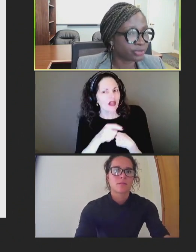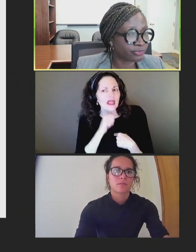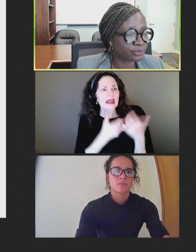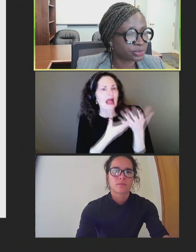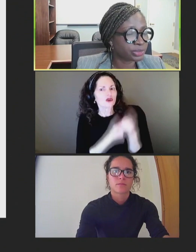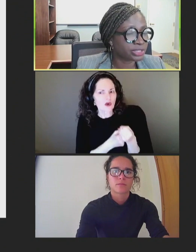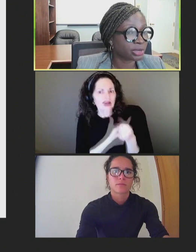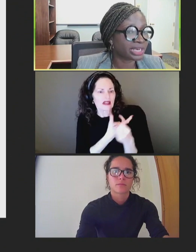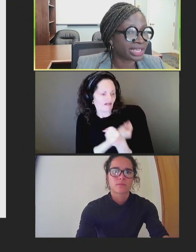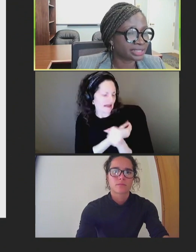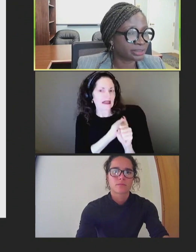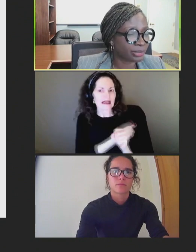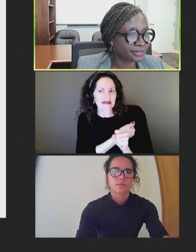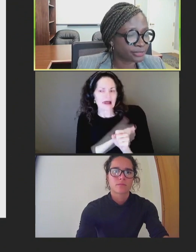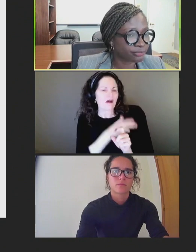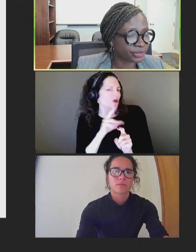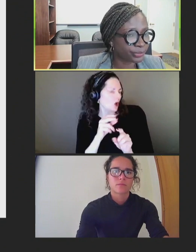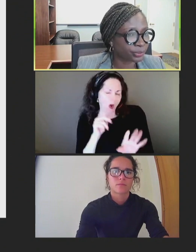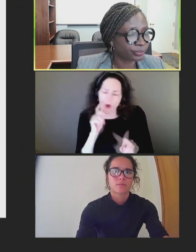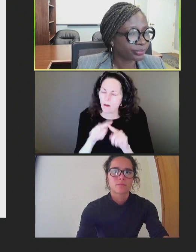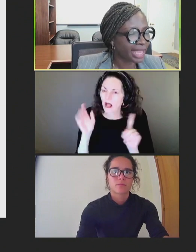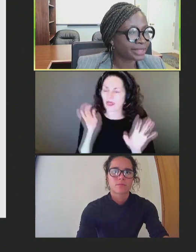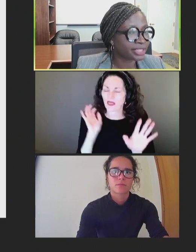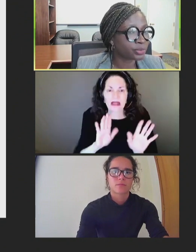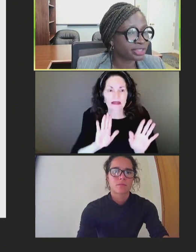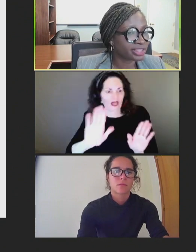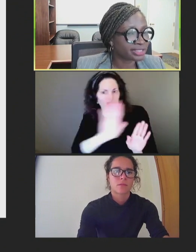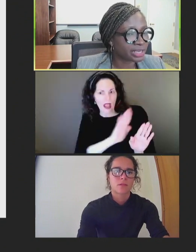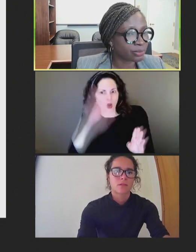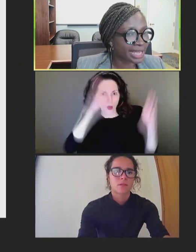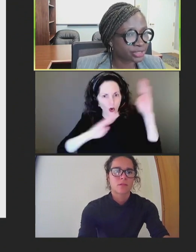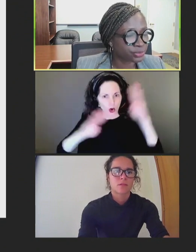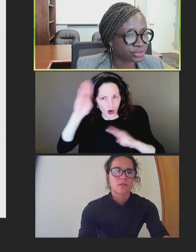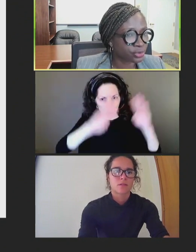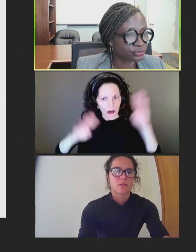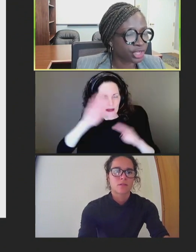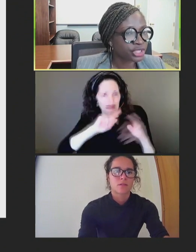we found to be dominant in the minds of people. And these were the things that we had to resolve.